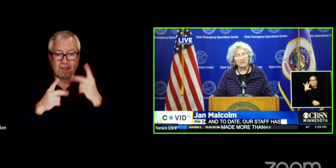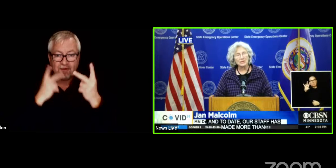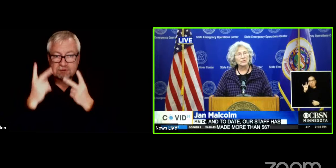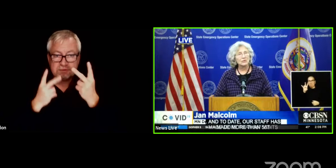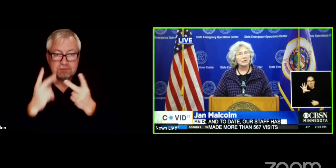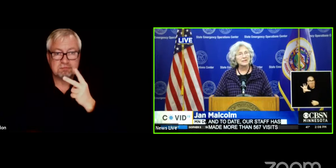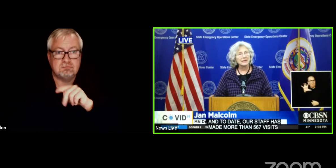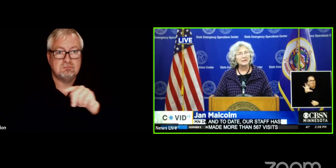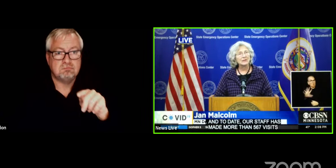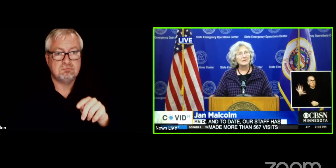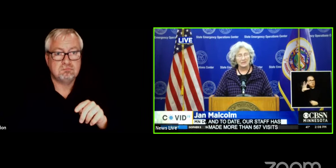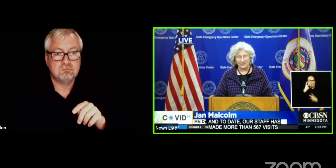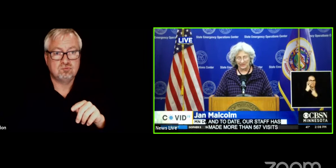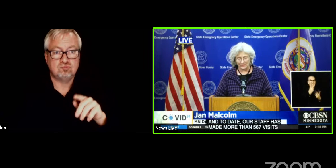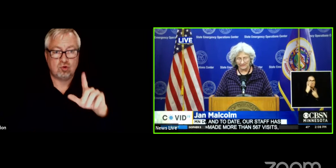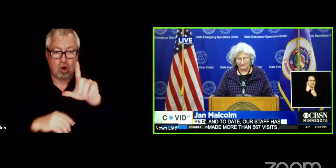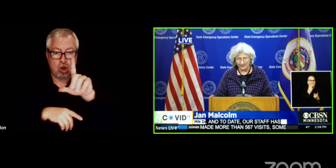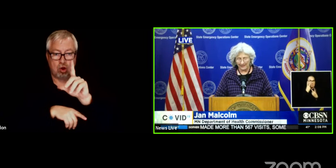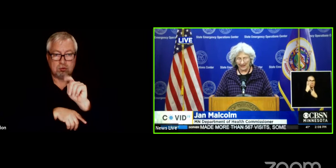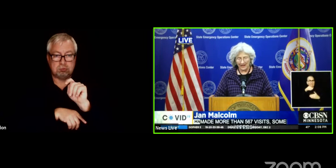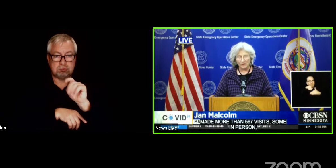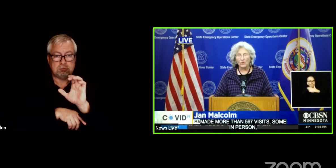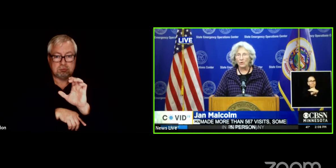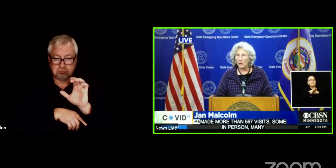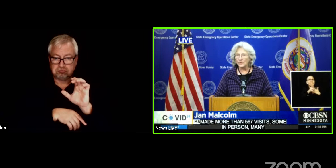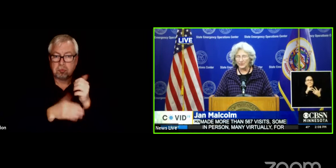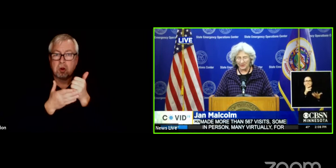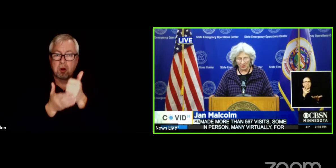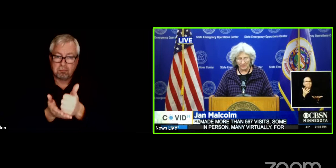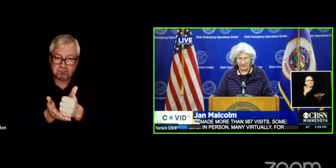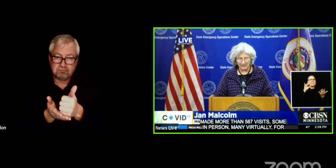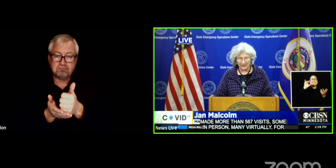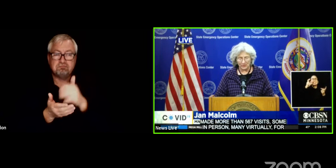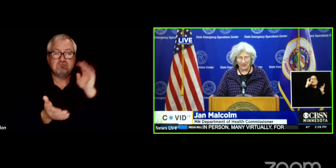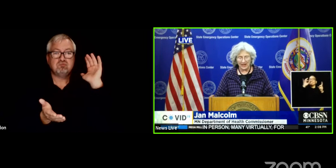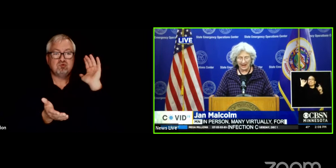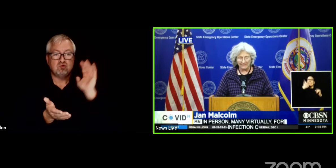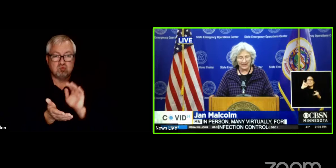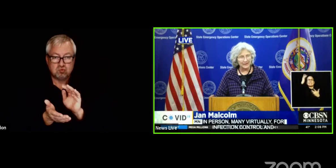CONTROL AND TECHNICAL ASSISTANCE. AND ALL NURSING HOMES IN MINNESOTA HAVE HAD